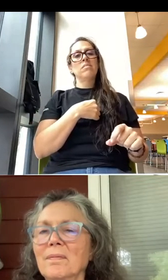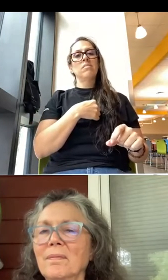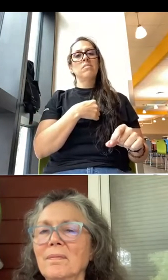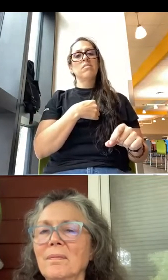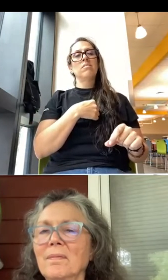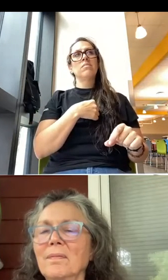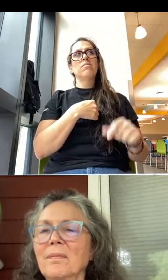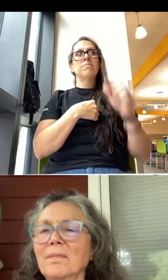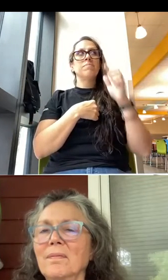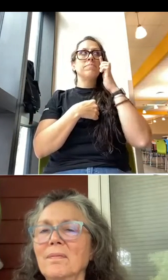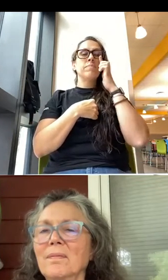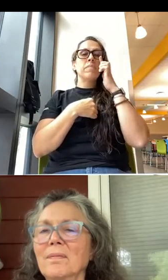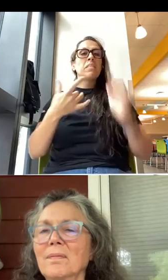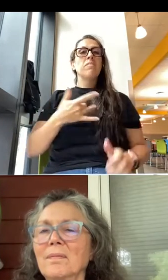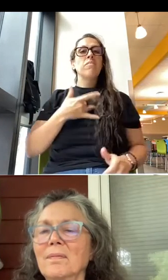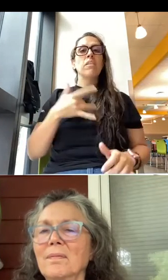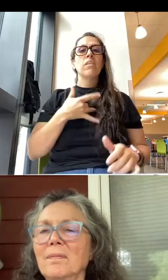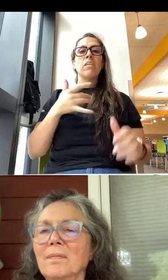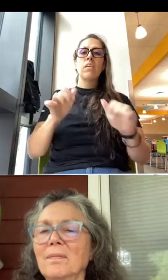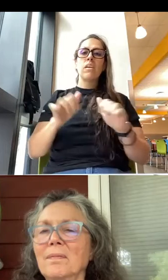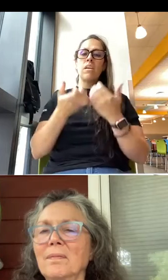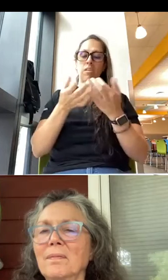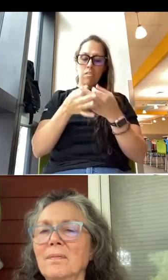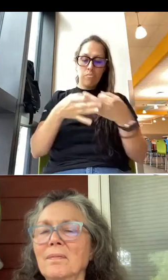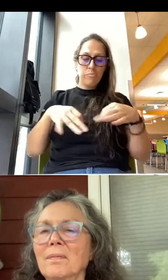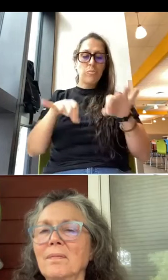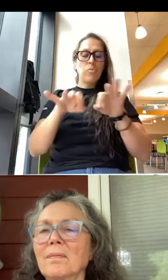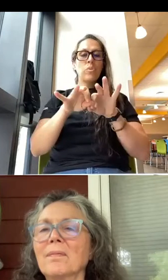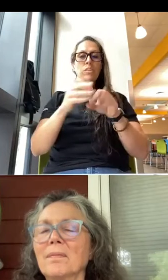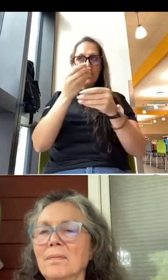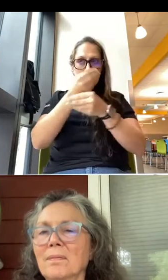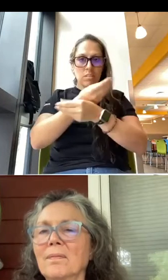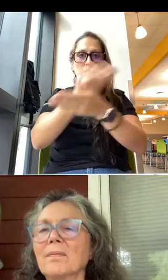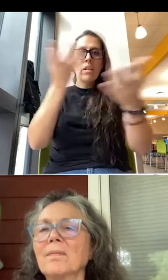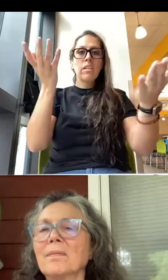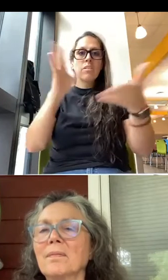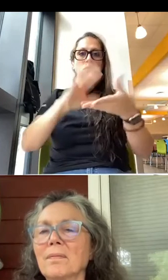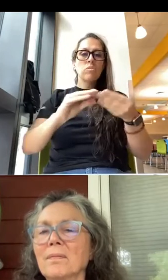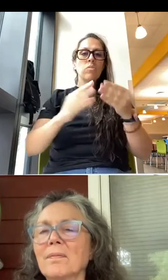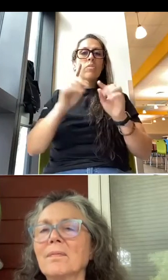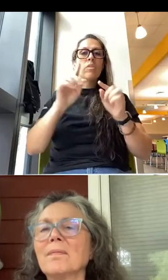the feeling, of how important telling this story um about the L.A. Chinatown